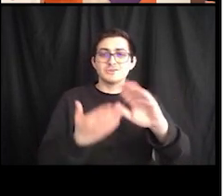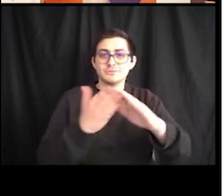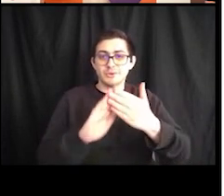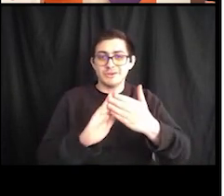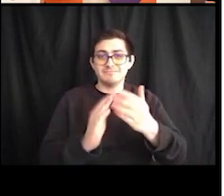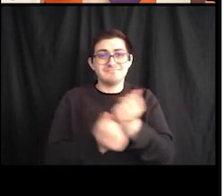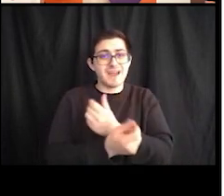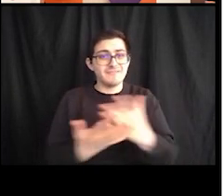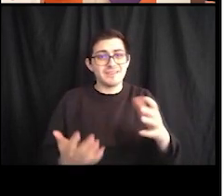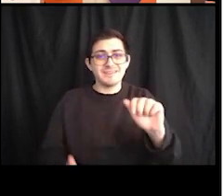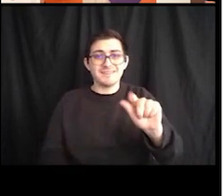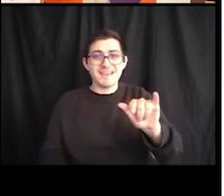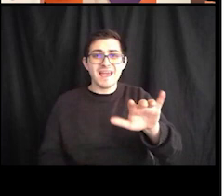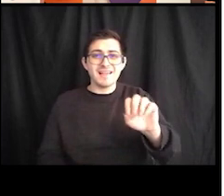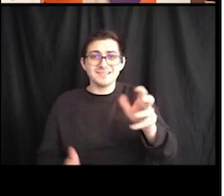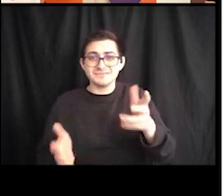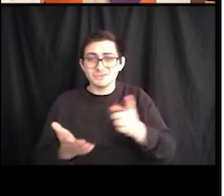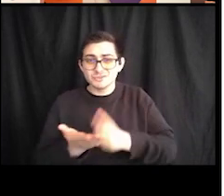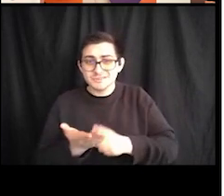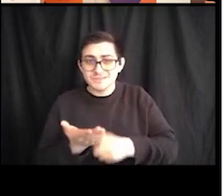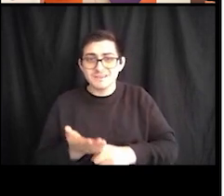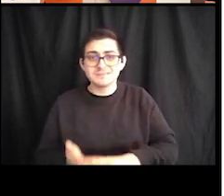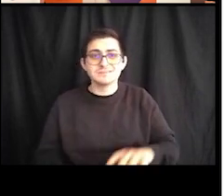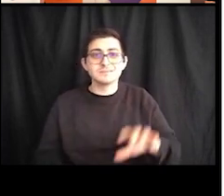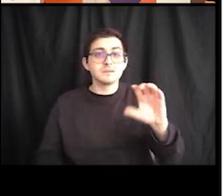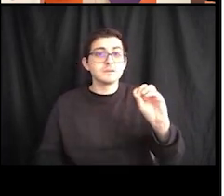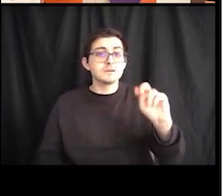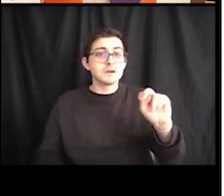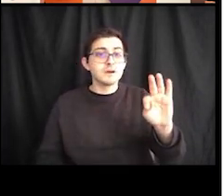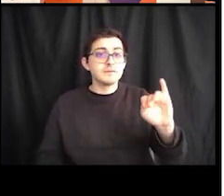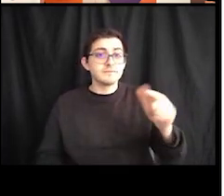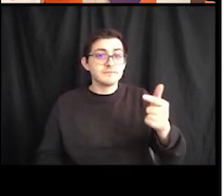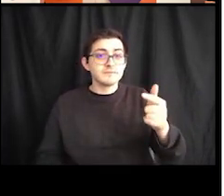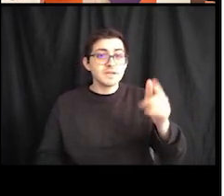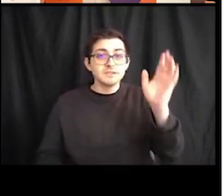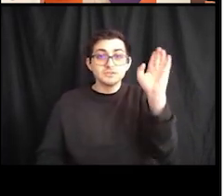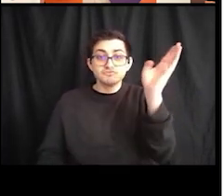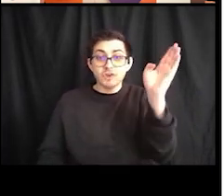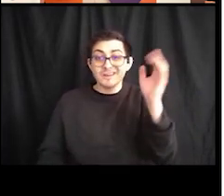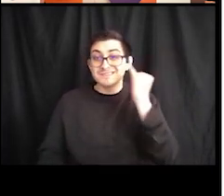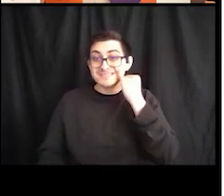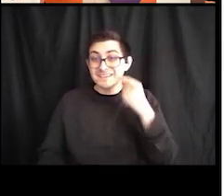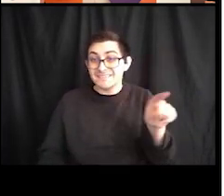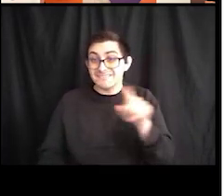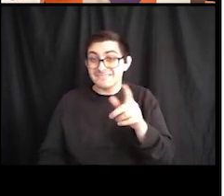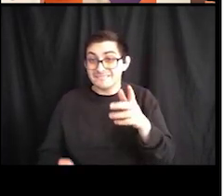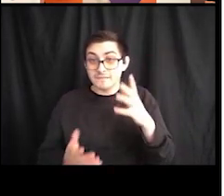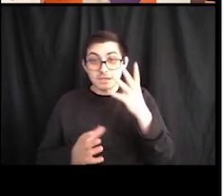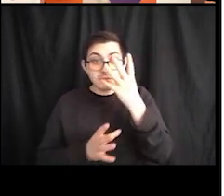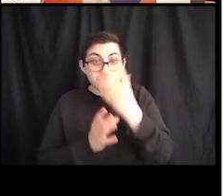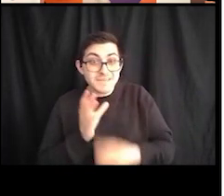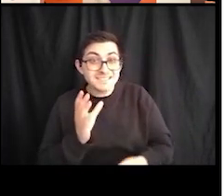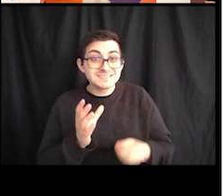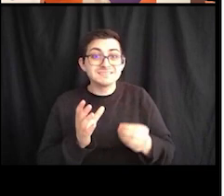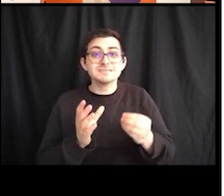All the config talks, if you've missed any of them, or just want to take a look and remix them, and a lot more content.